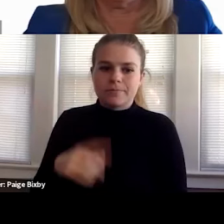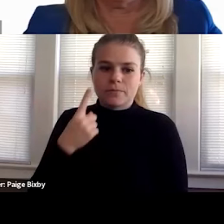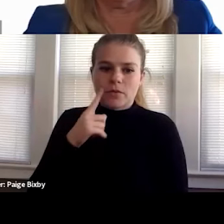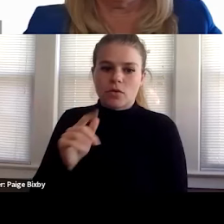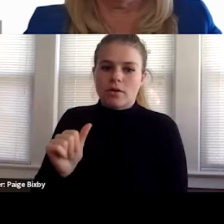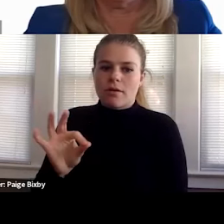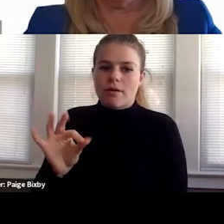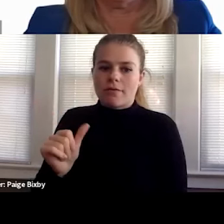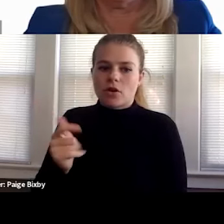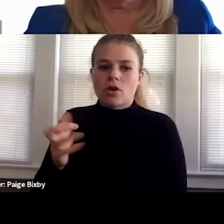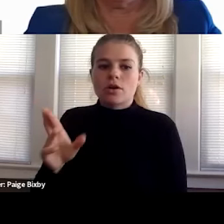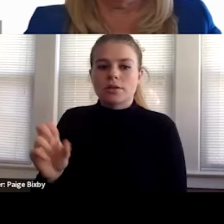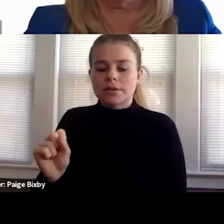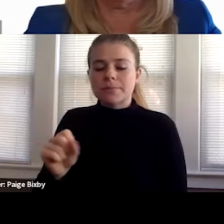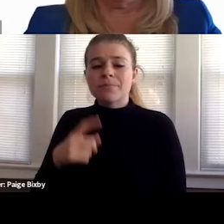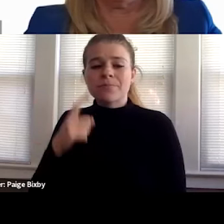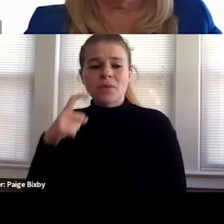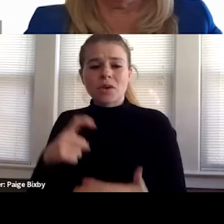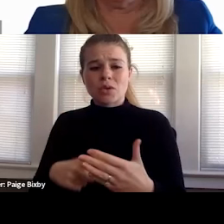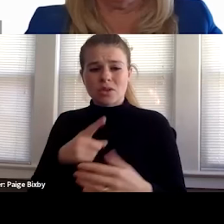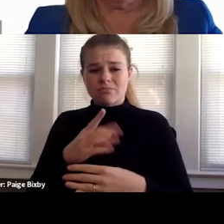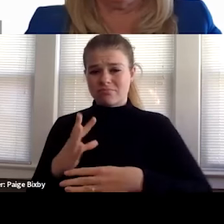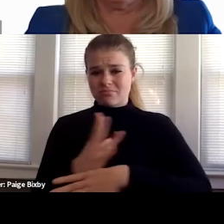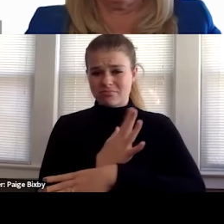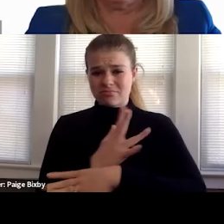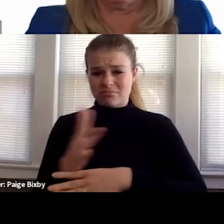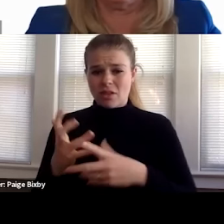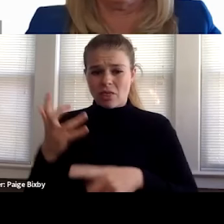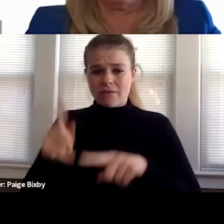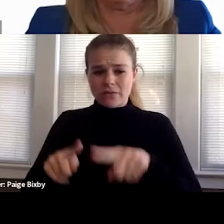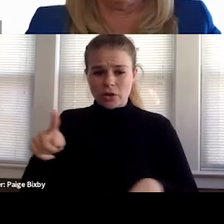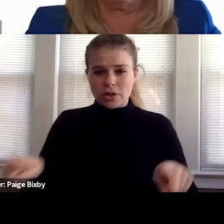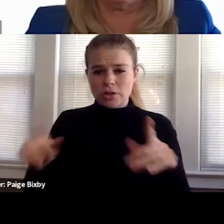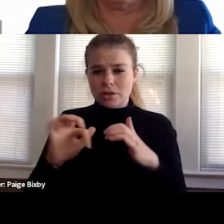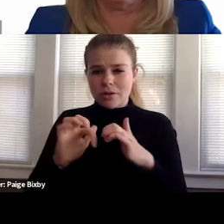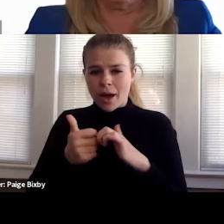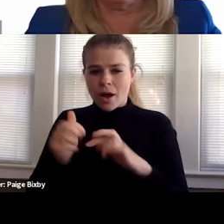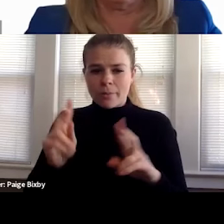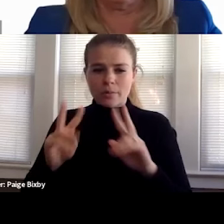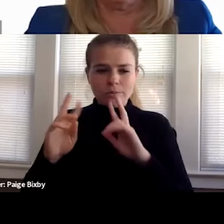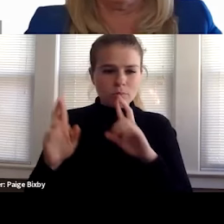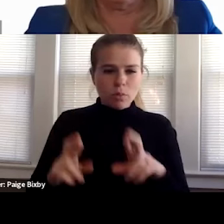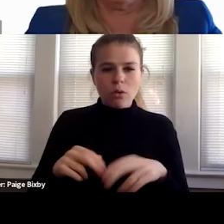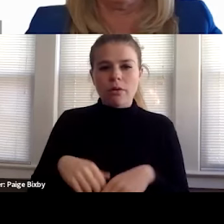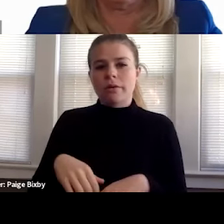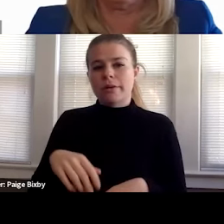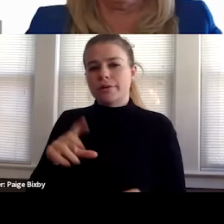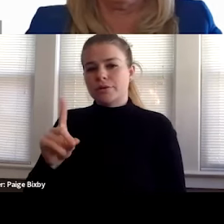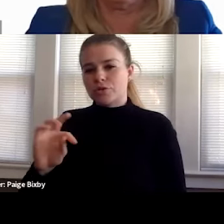there's a large variation of how states are identifying and reporting parental alcohol or drug abuse as a condition of removal,